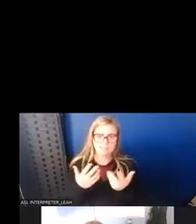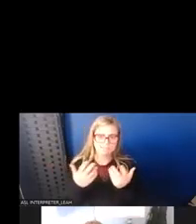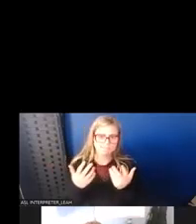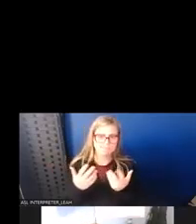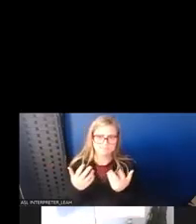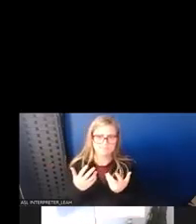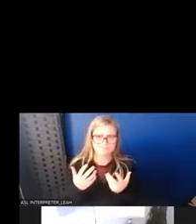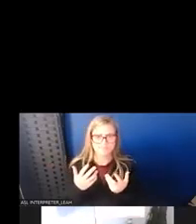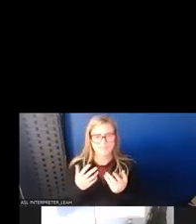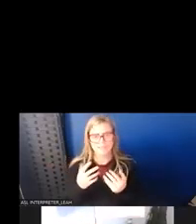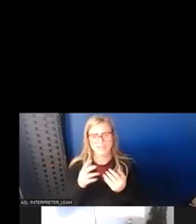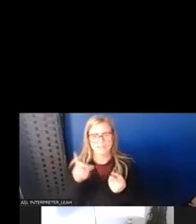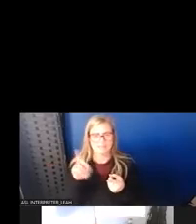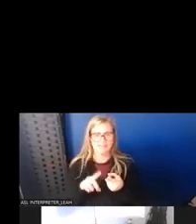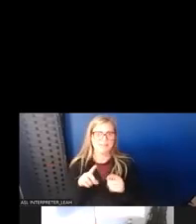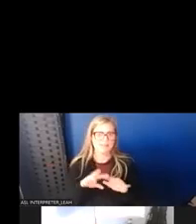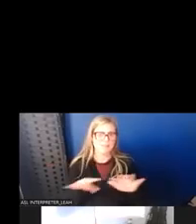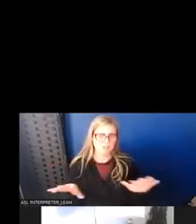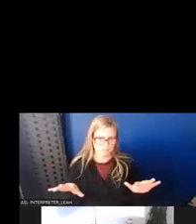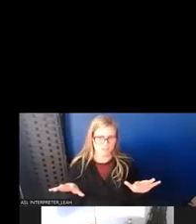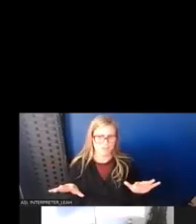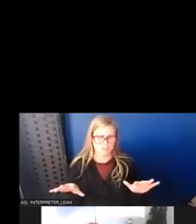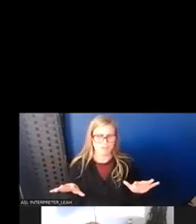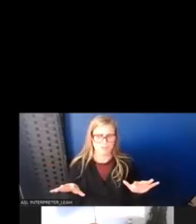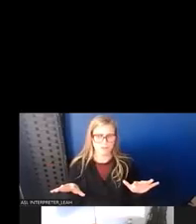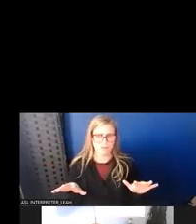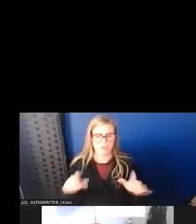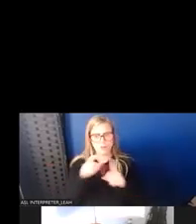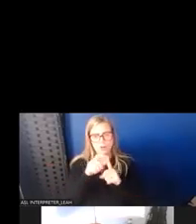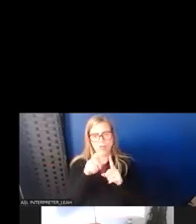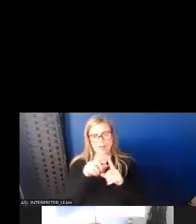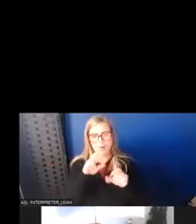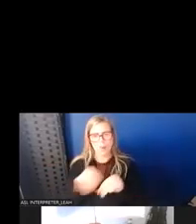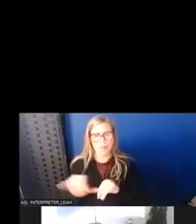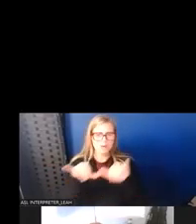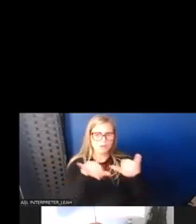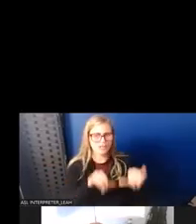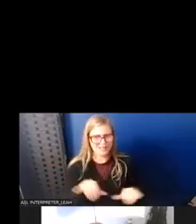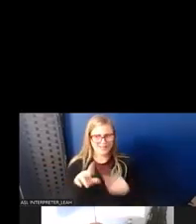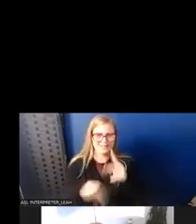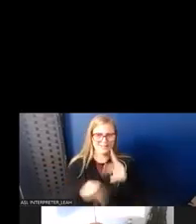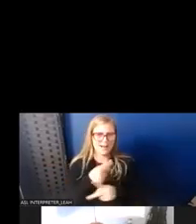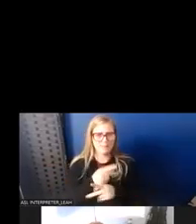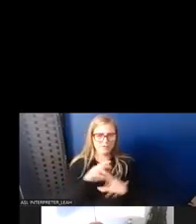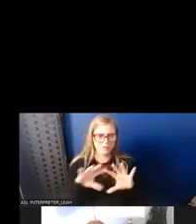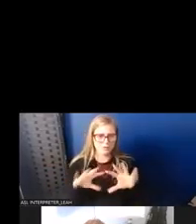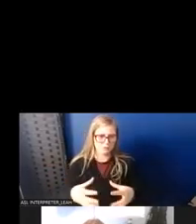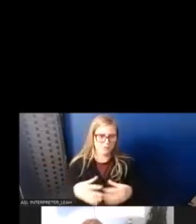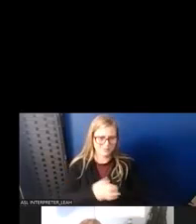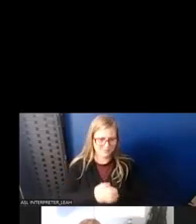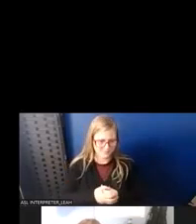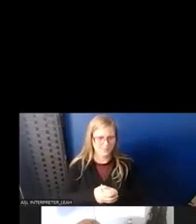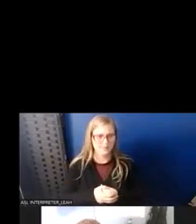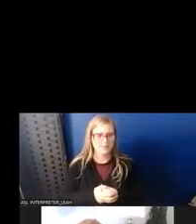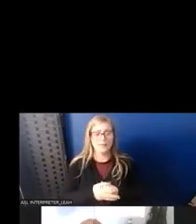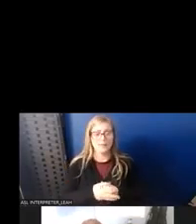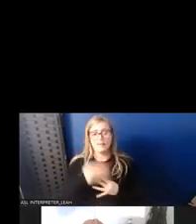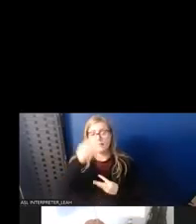diverse, in a more what do you homogeneous type of group. So if you think about it, what we really find in much of the